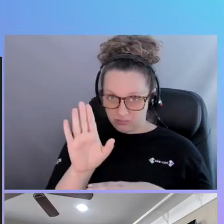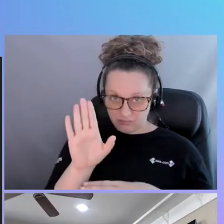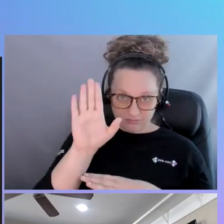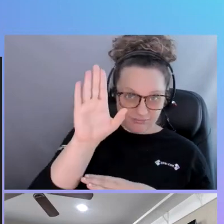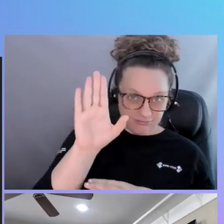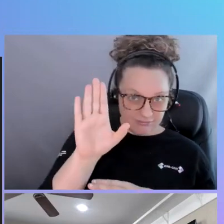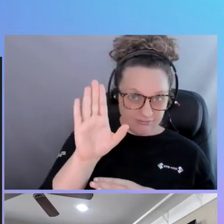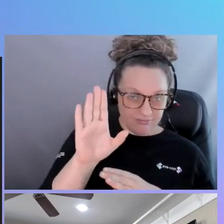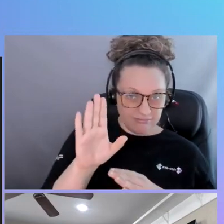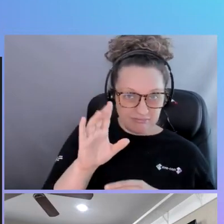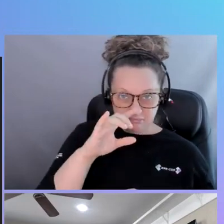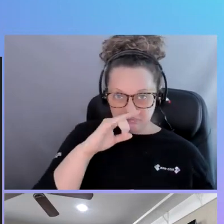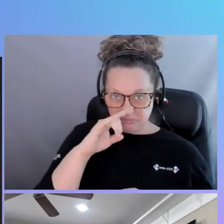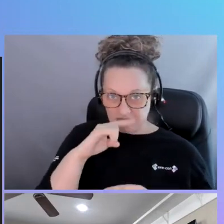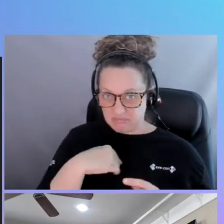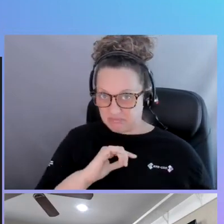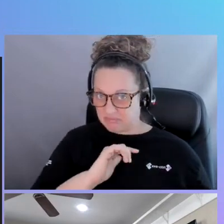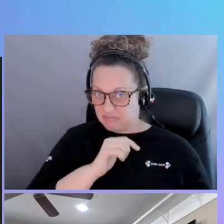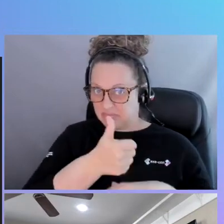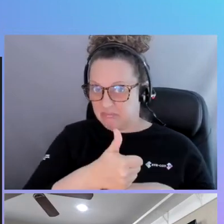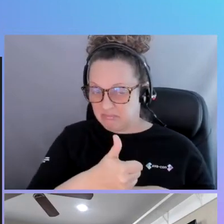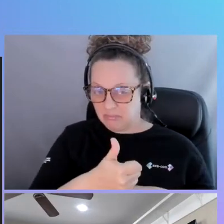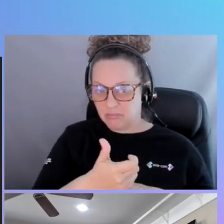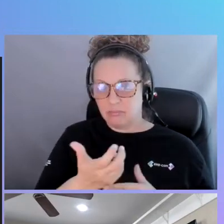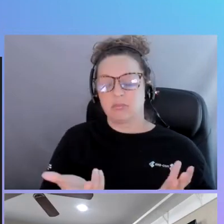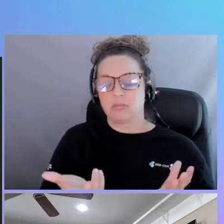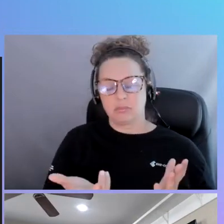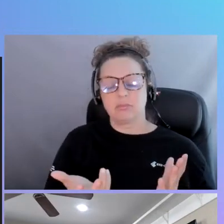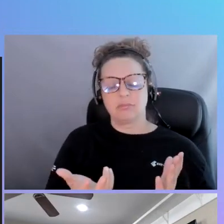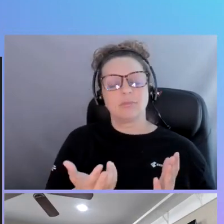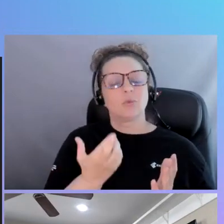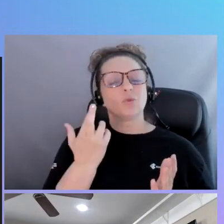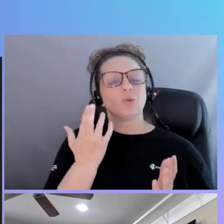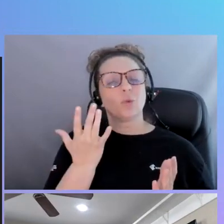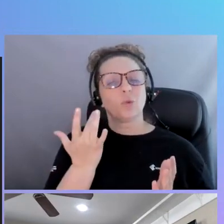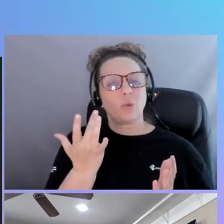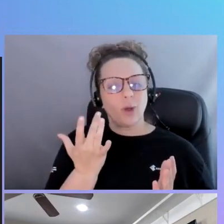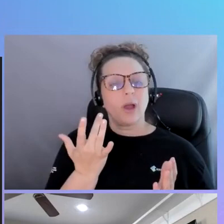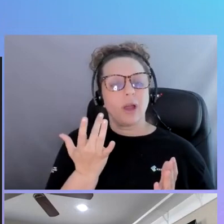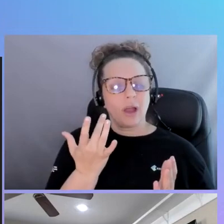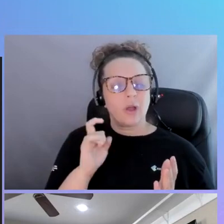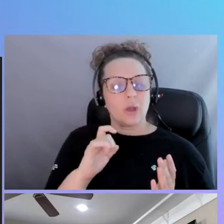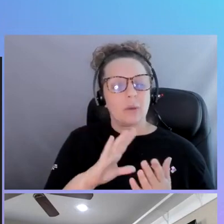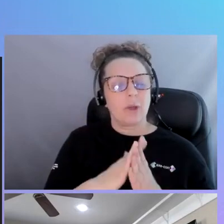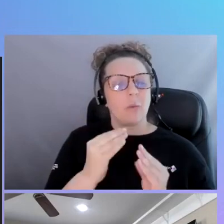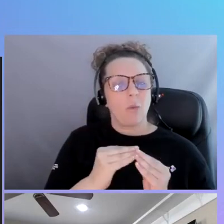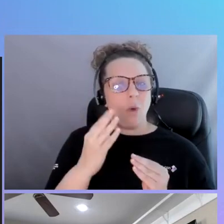raising your hand and asking you if you can start one? The reason why you need to get more familiar with your HR structure